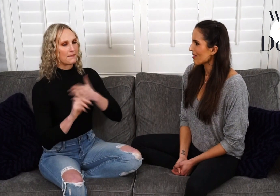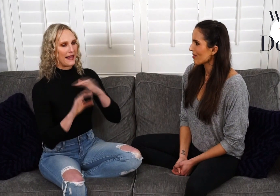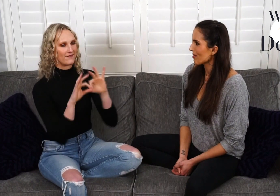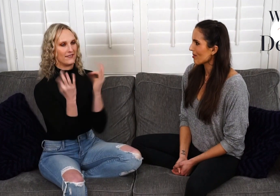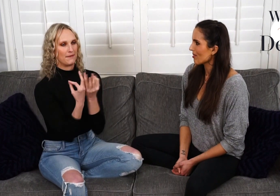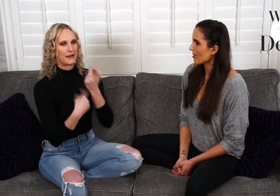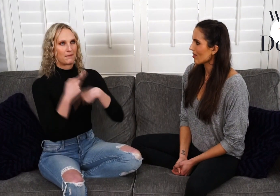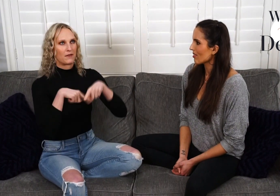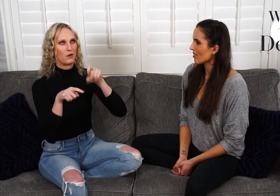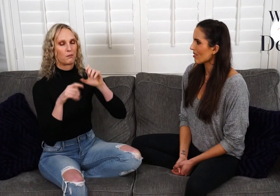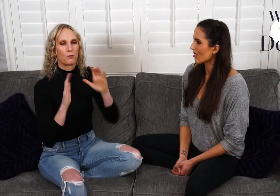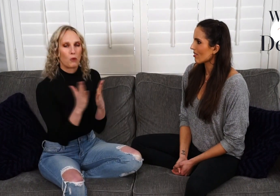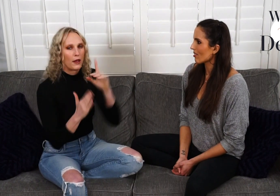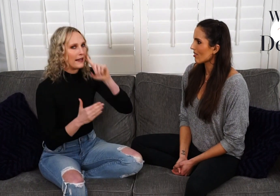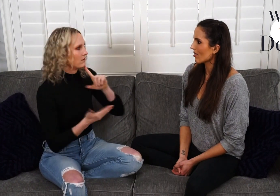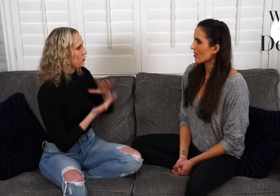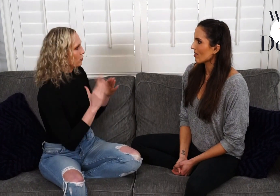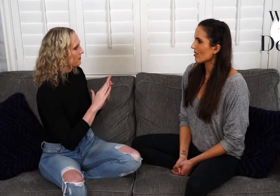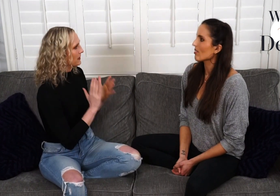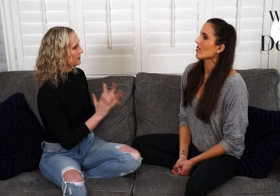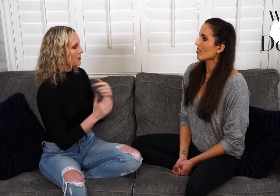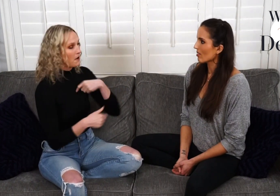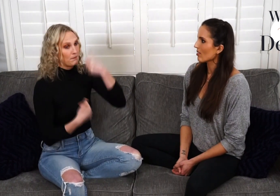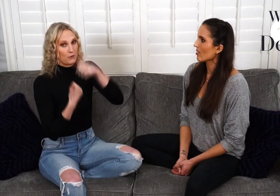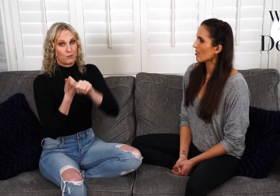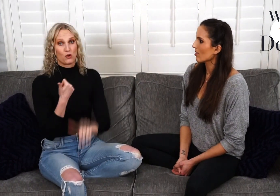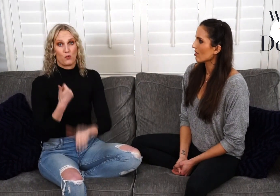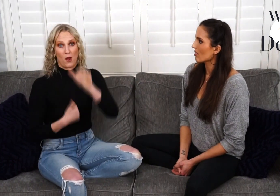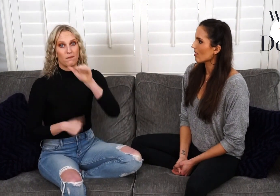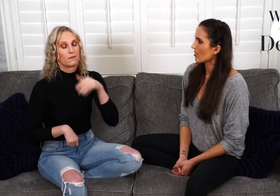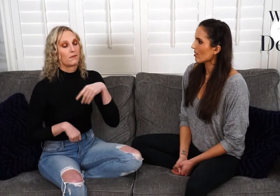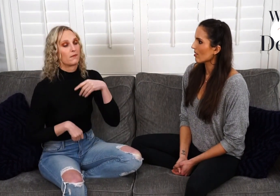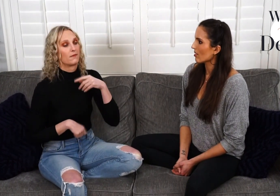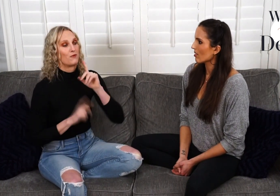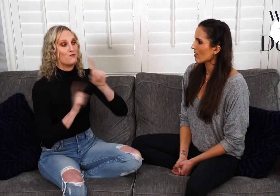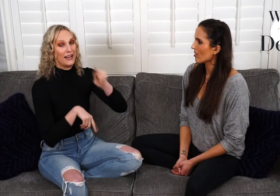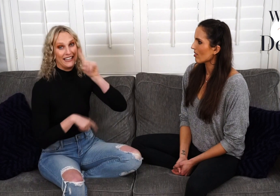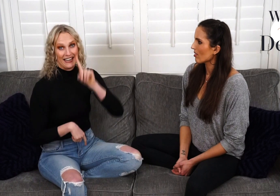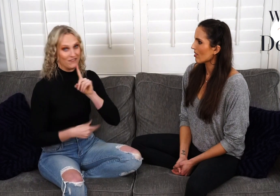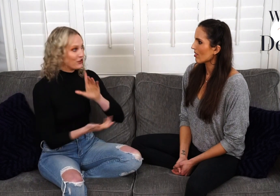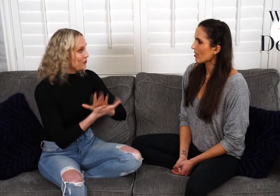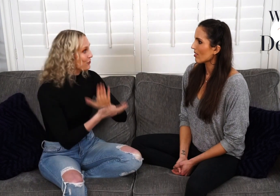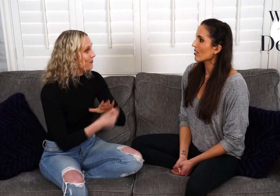and my family comes from a small Deaf community. So I remember growing up, I went to a Deaf school